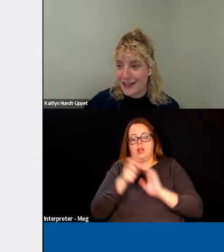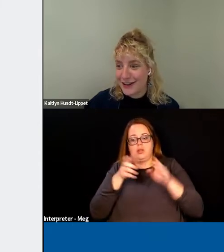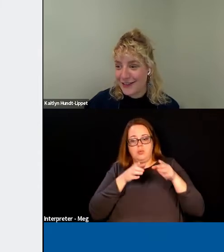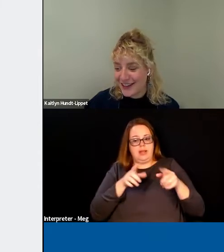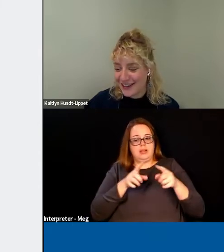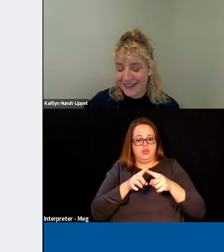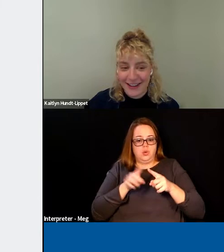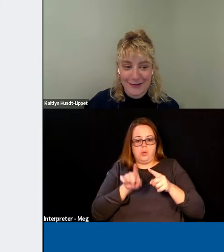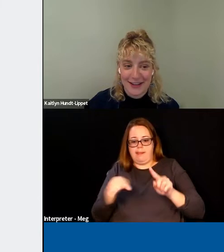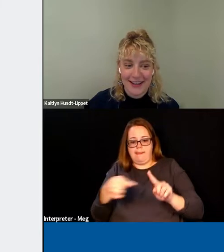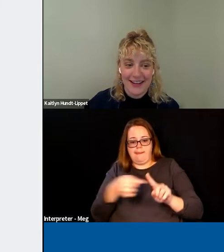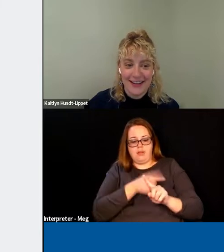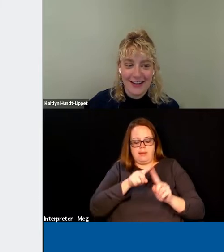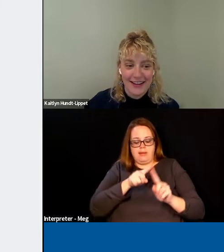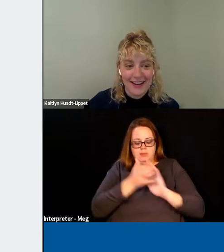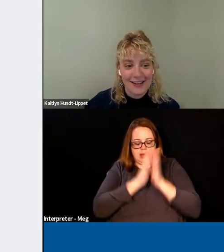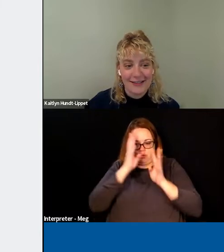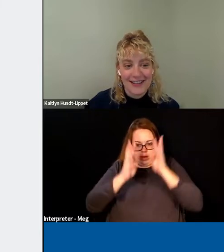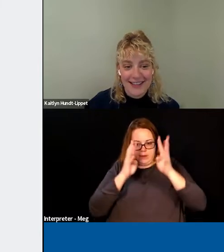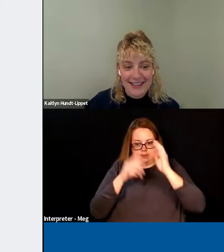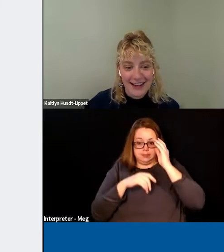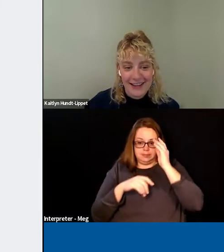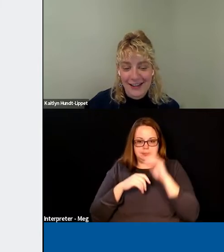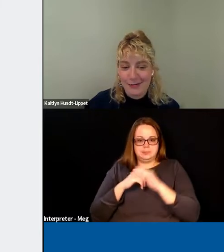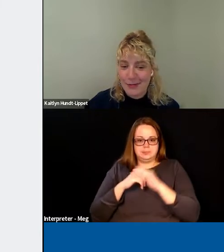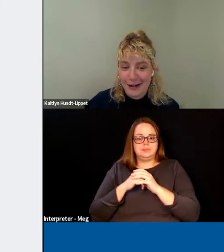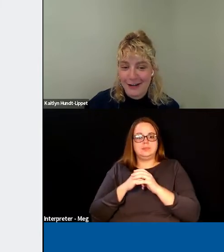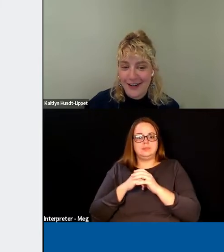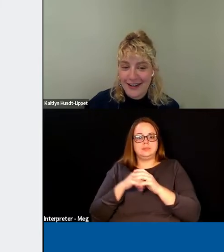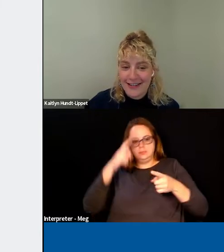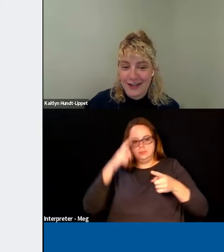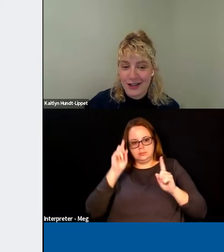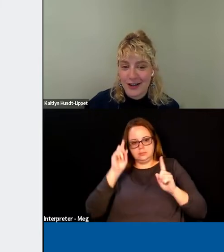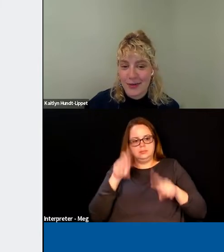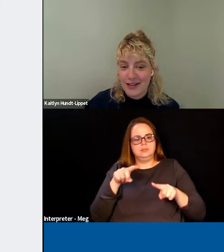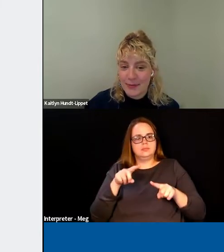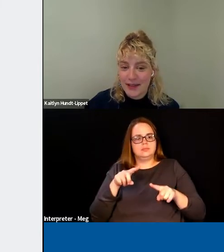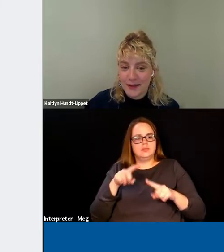You just kind of have to get creative with it. Consent. Prepare in advance, ensure participants